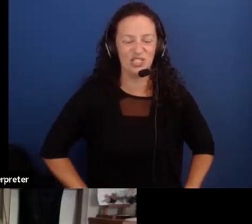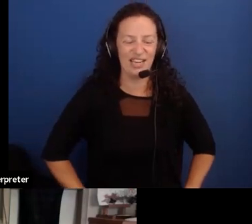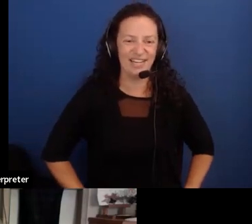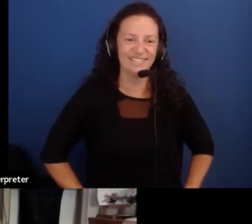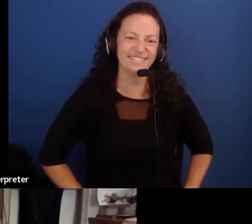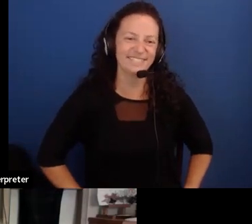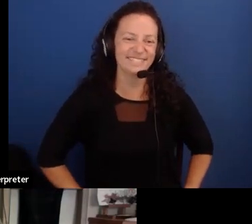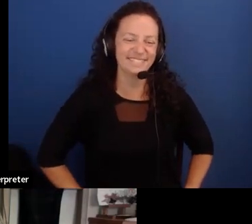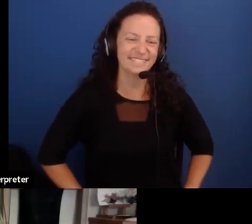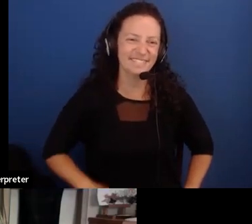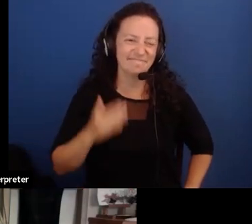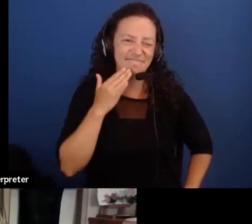it. Thank you.